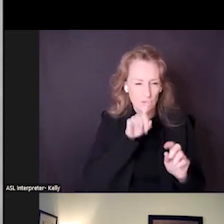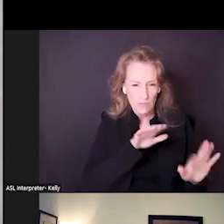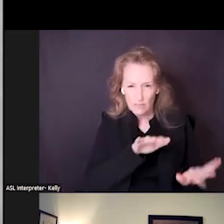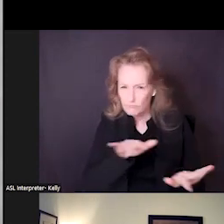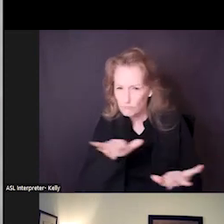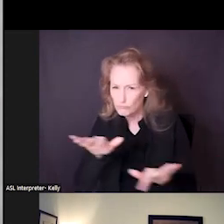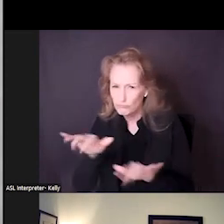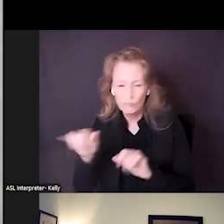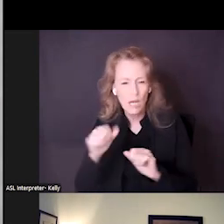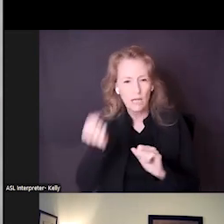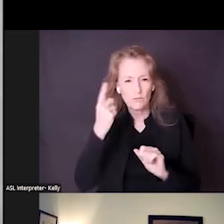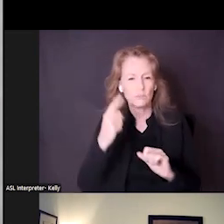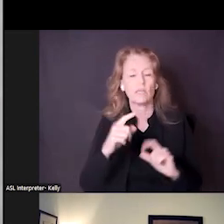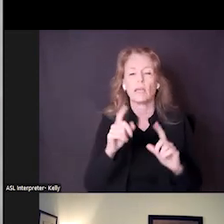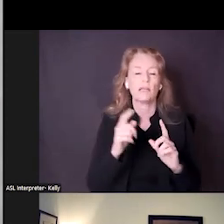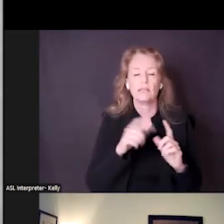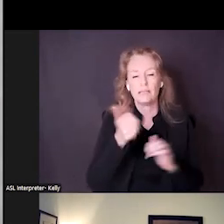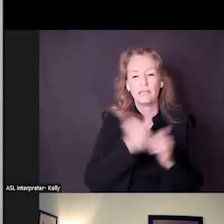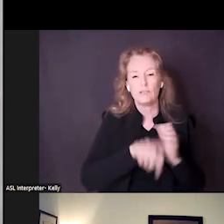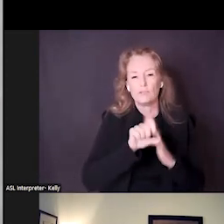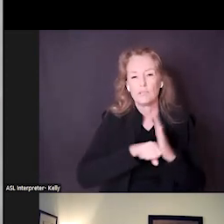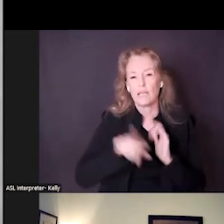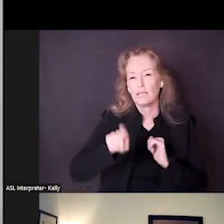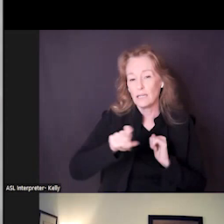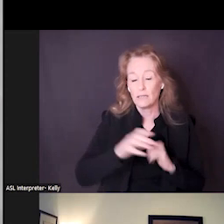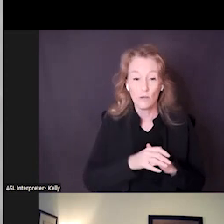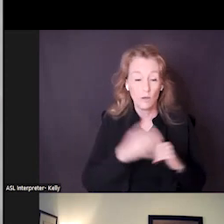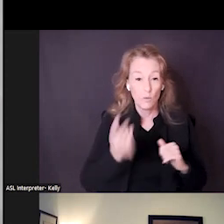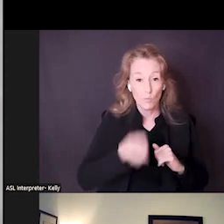ARE. ONE COMMUNITY IS NOT JUST ONE COMMUNITY.